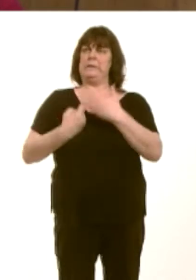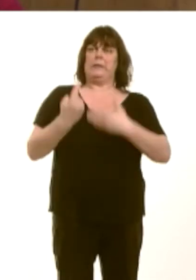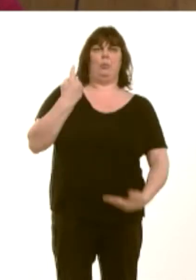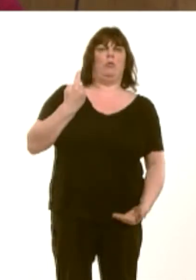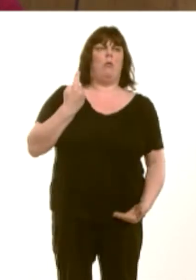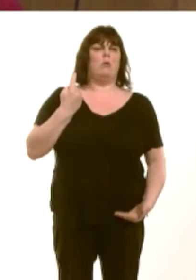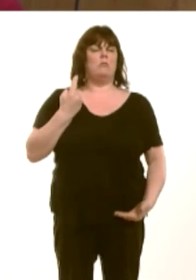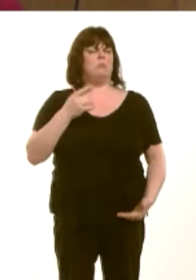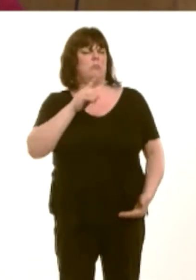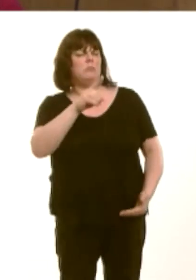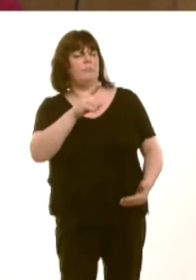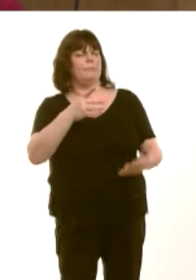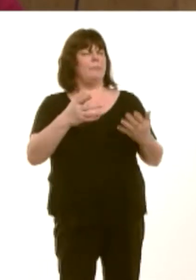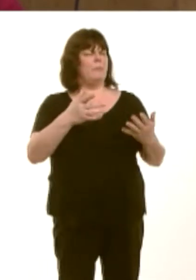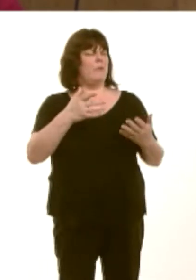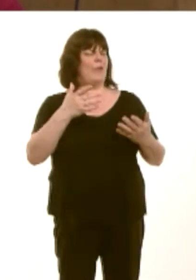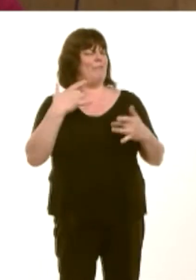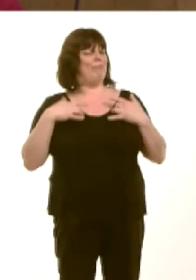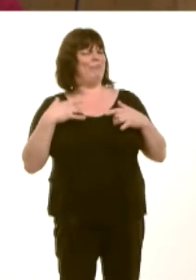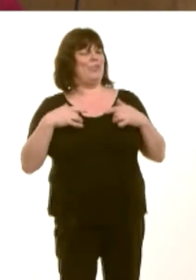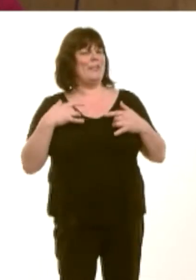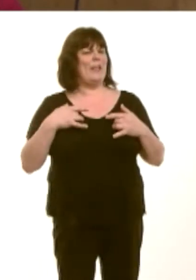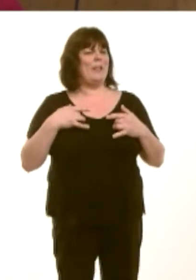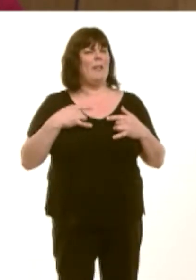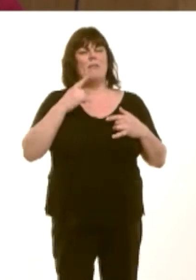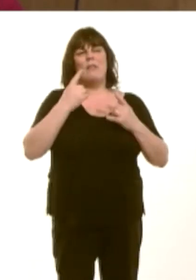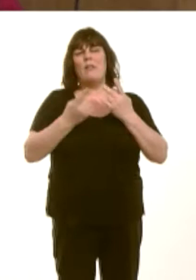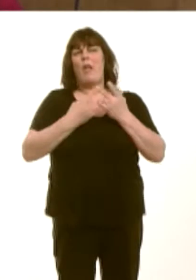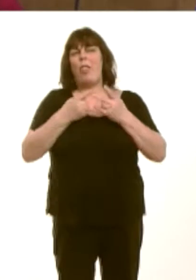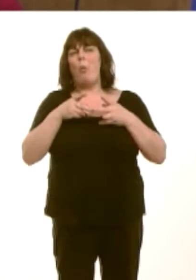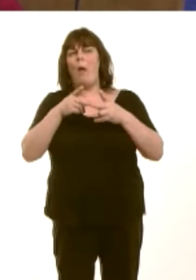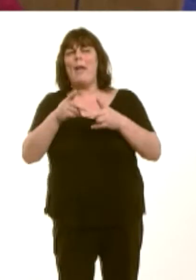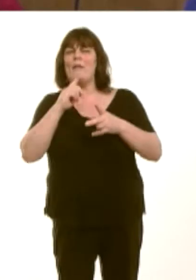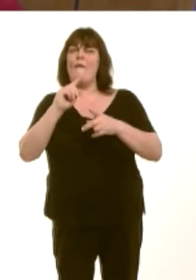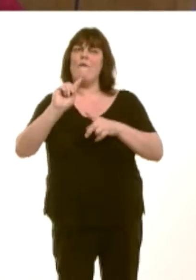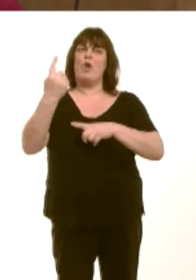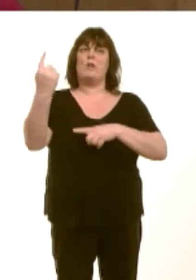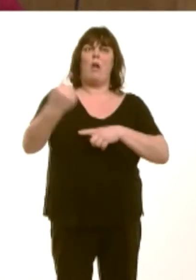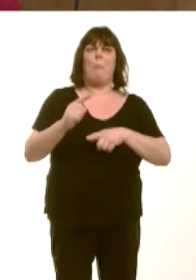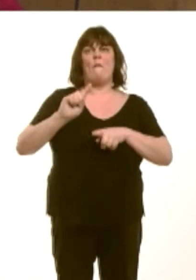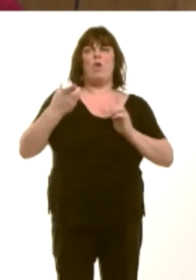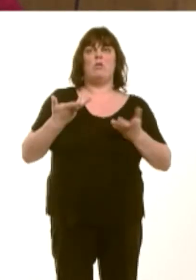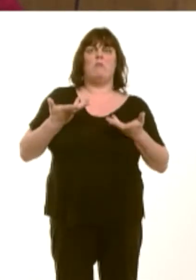the only other way of doing it is first-come, first-served, unless there are other criteria that are going to be imposed.